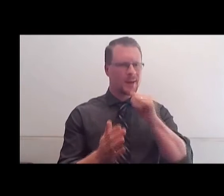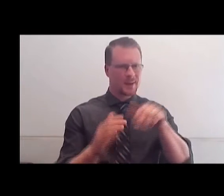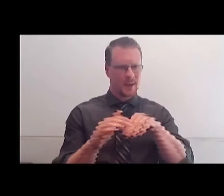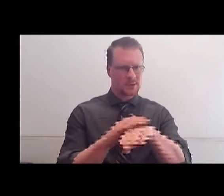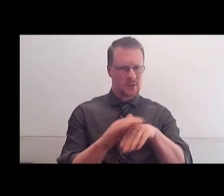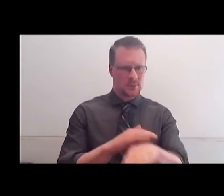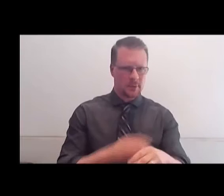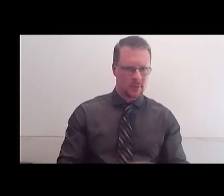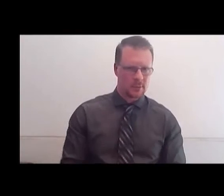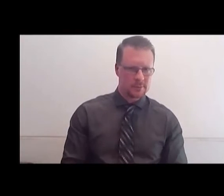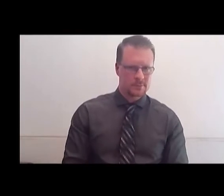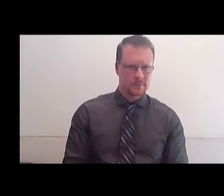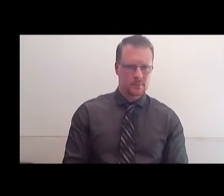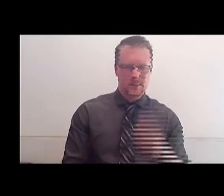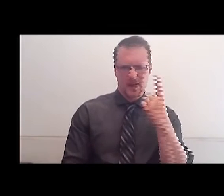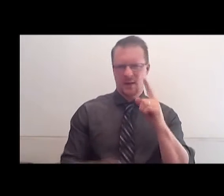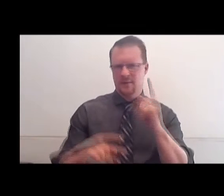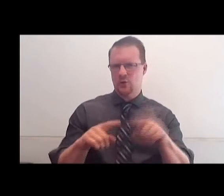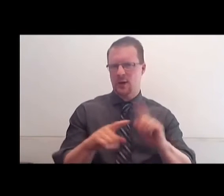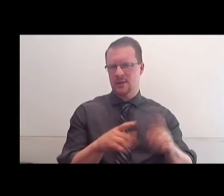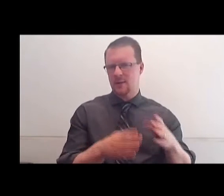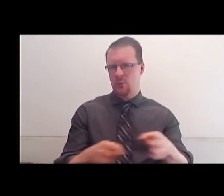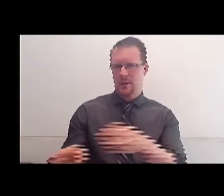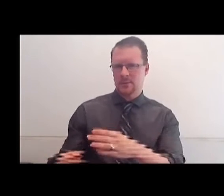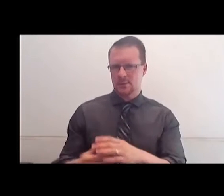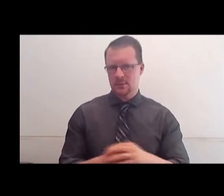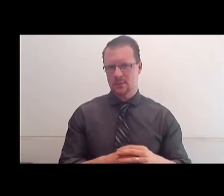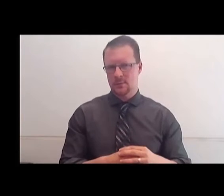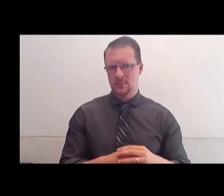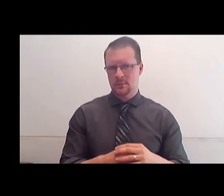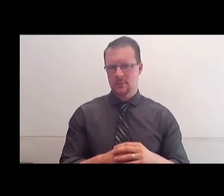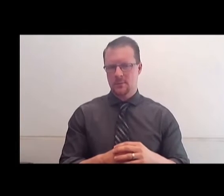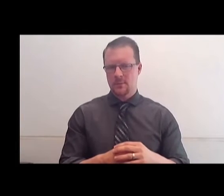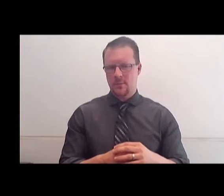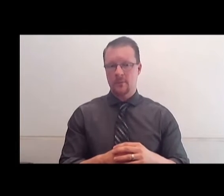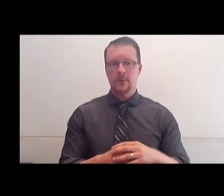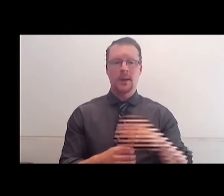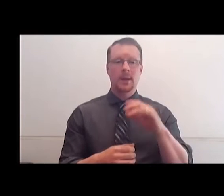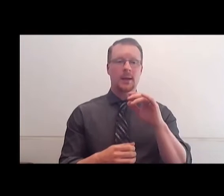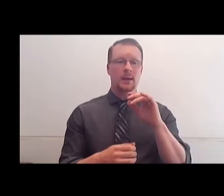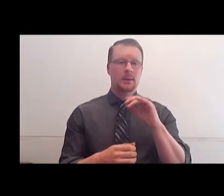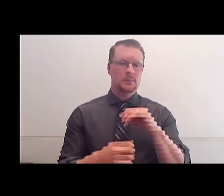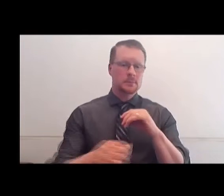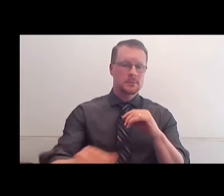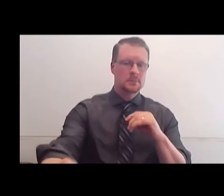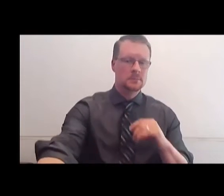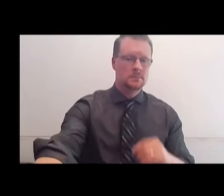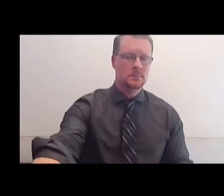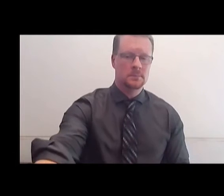environments are frequently inaccessible for a variety of different reasons and in a variety of different ways.